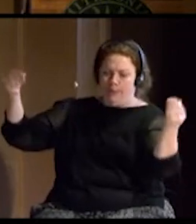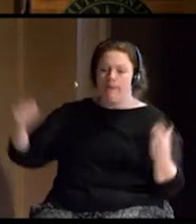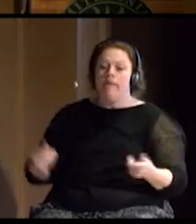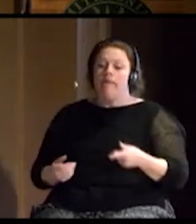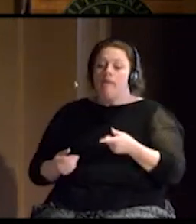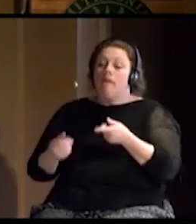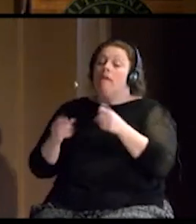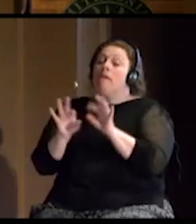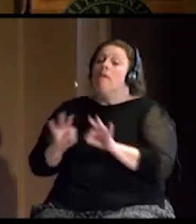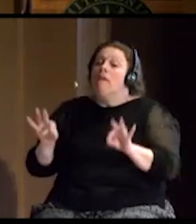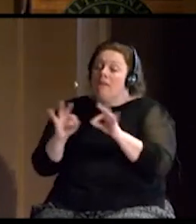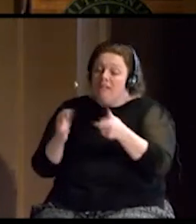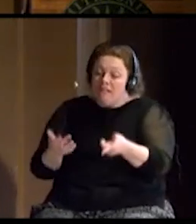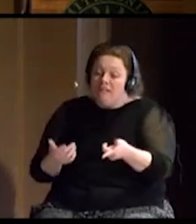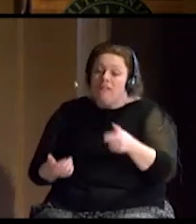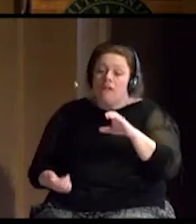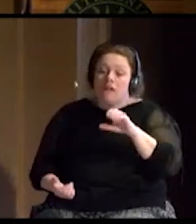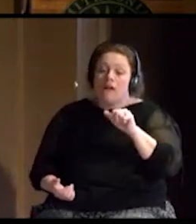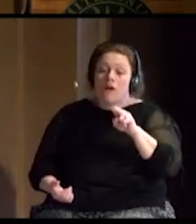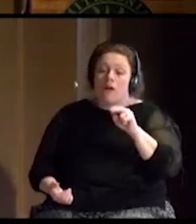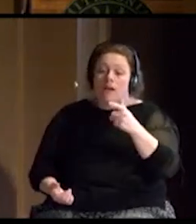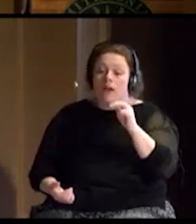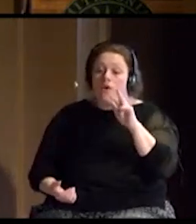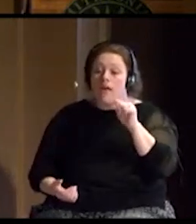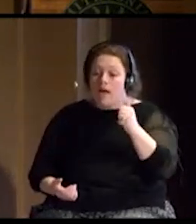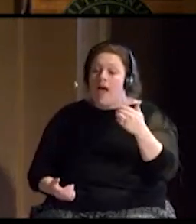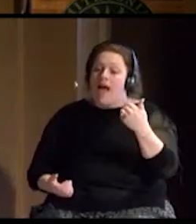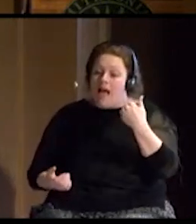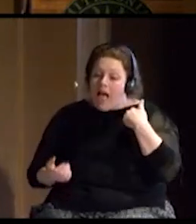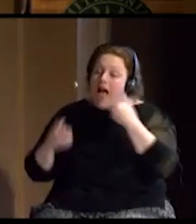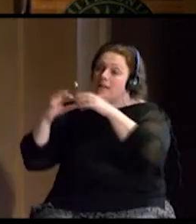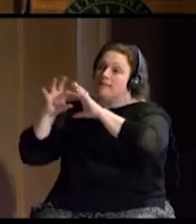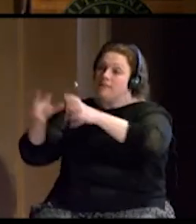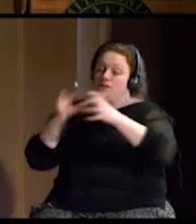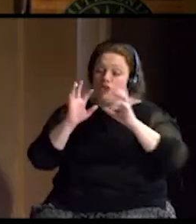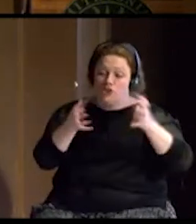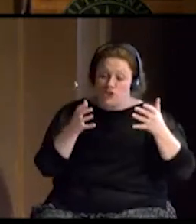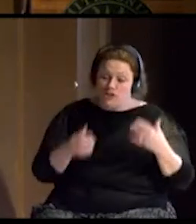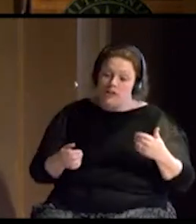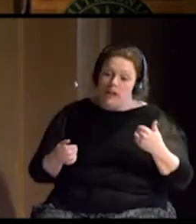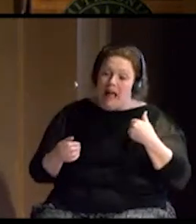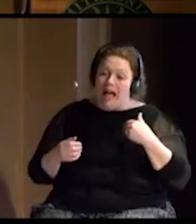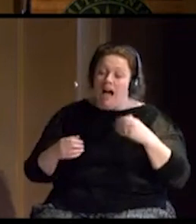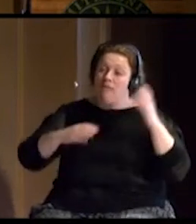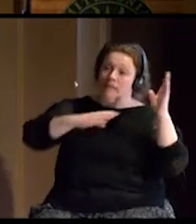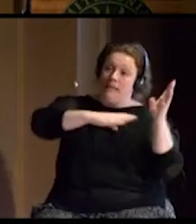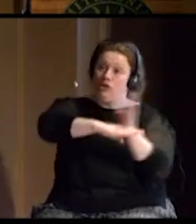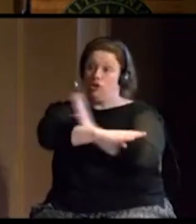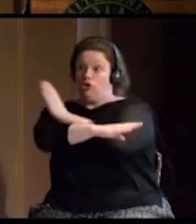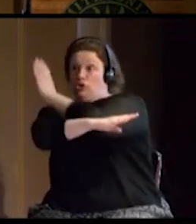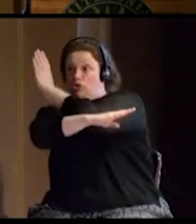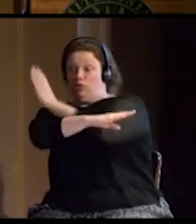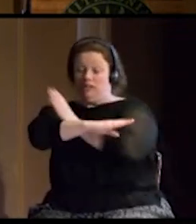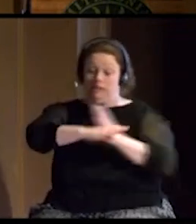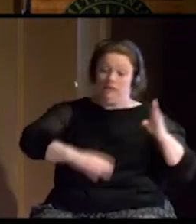is that Carangaria comprises lineages that lie at extremes along this benthic/pelagic axis.